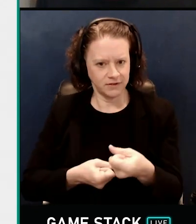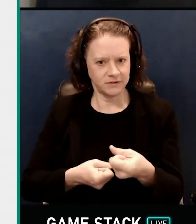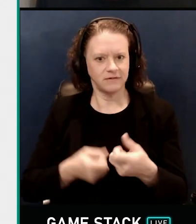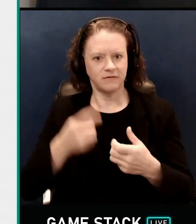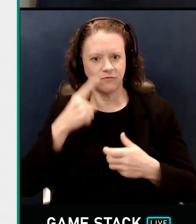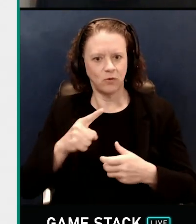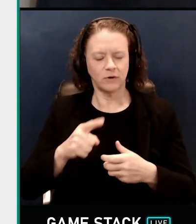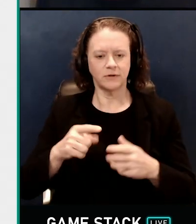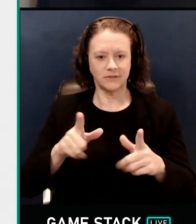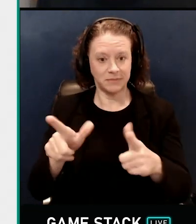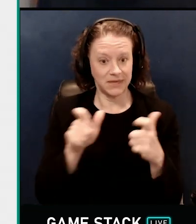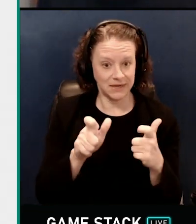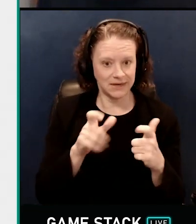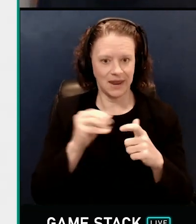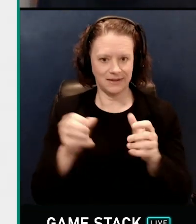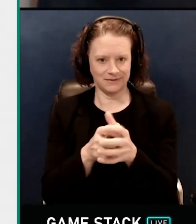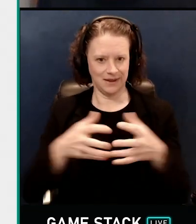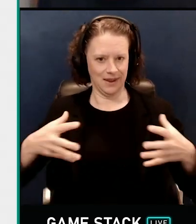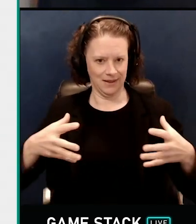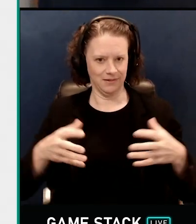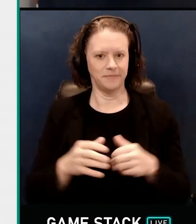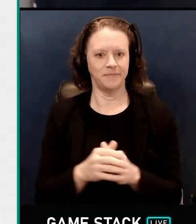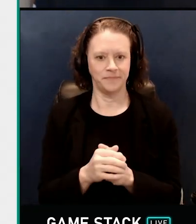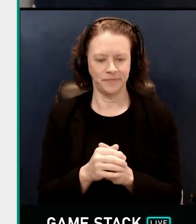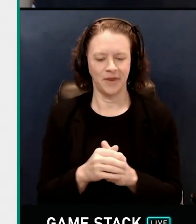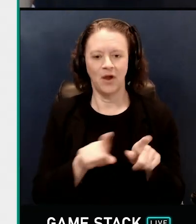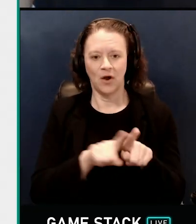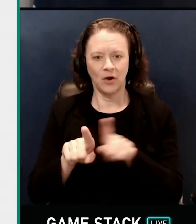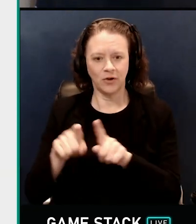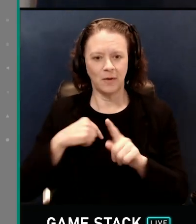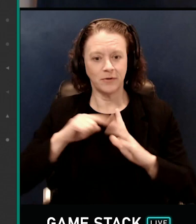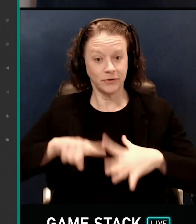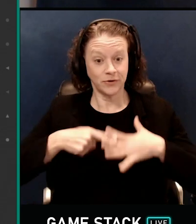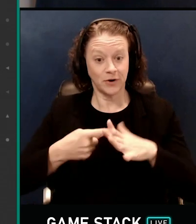speed and at scale. I'm going to kick things off by talking about how